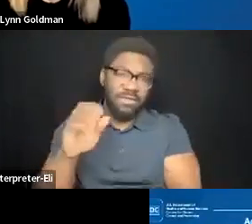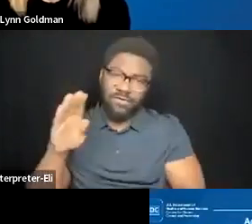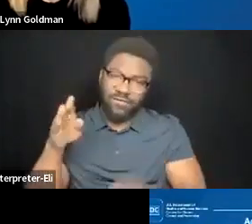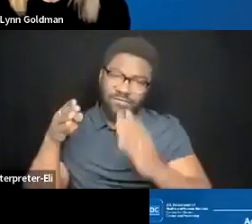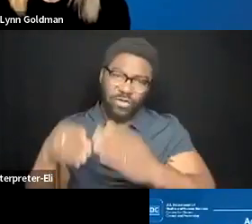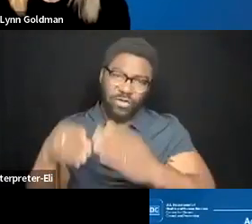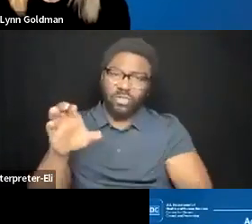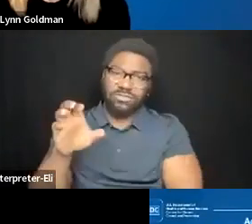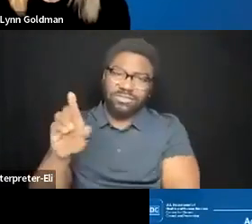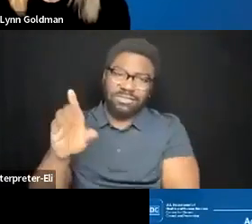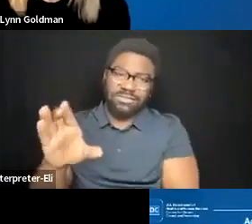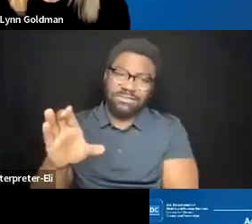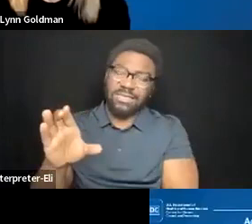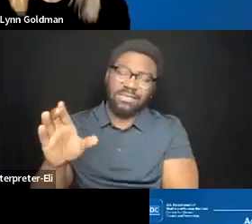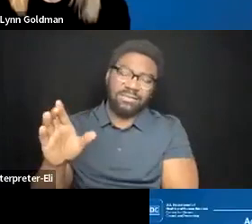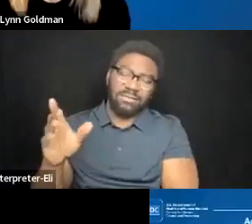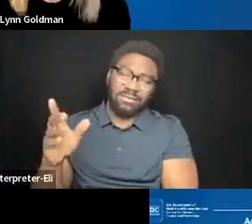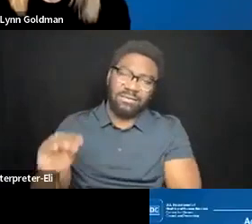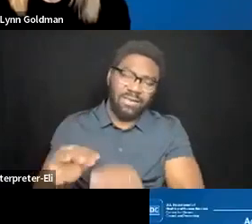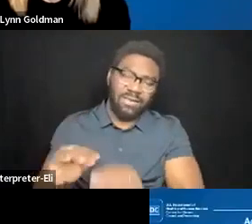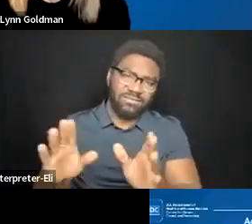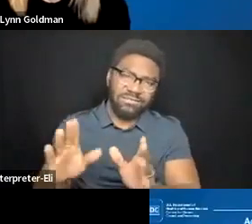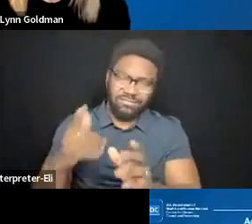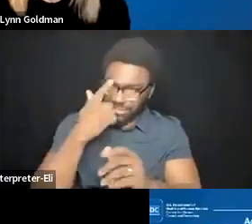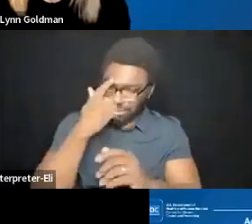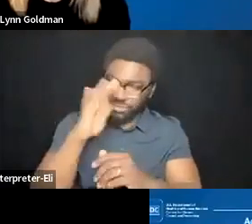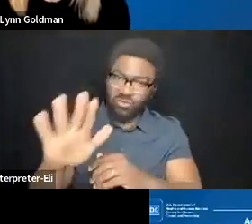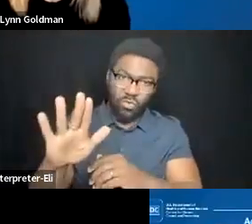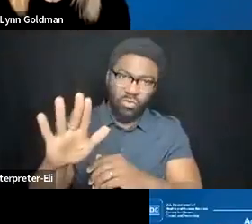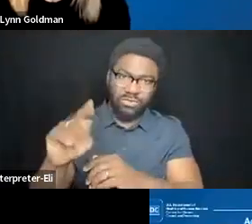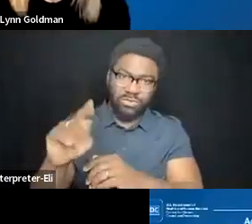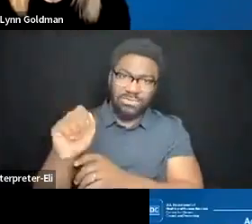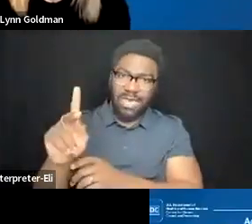given your task, quite appropriate. Thank you.